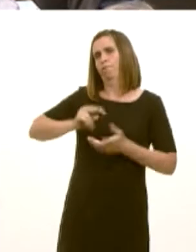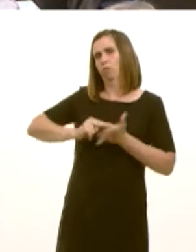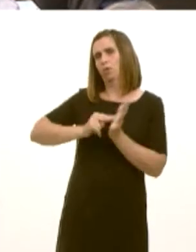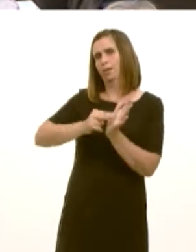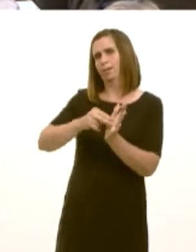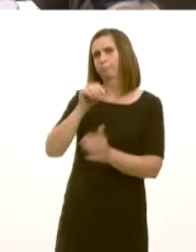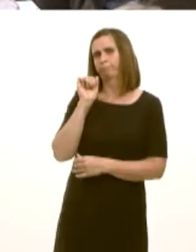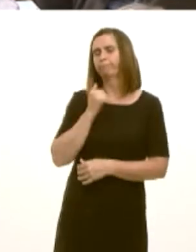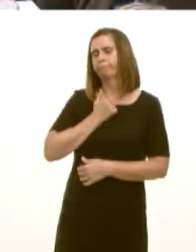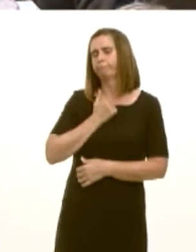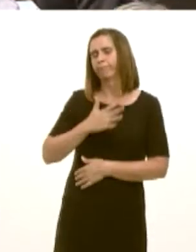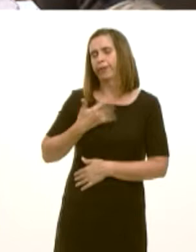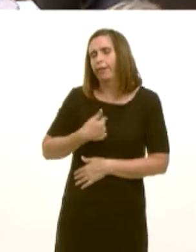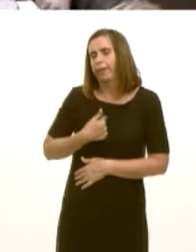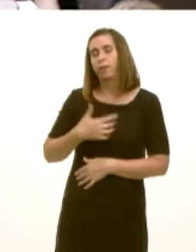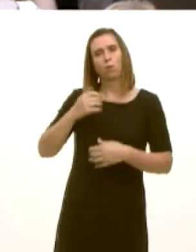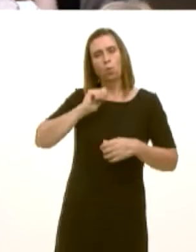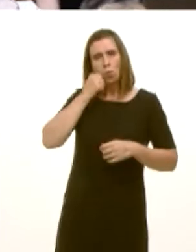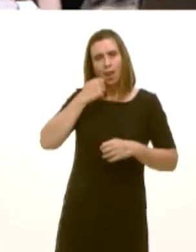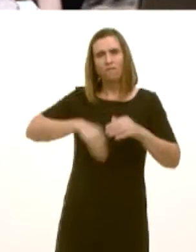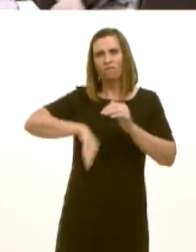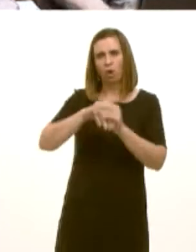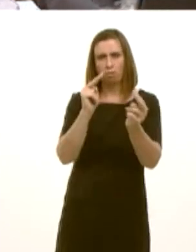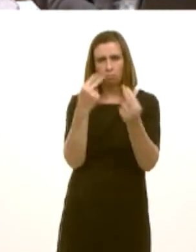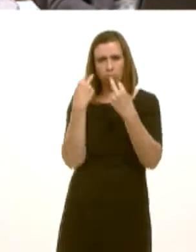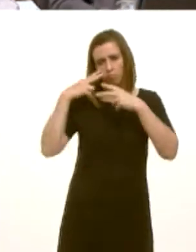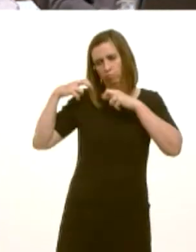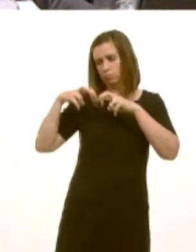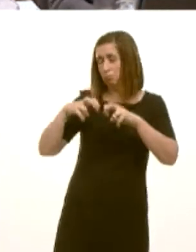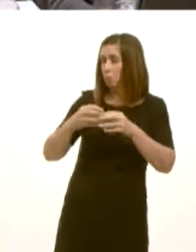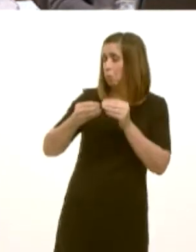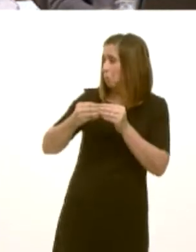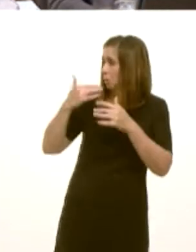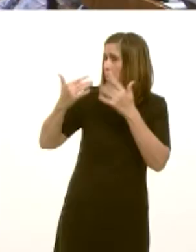There will be a full post-event review, and that will, of course, include an assessment of the economic benefits.